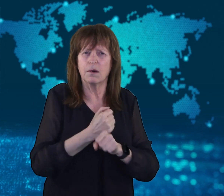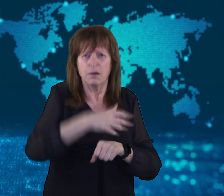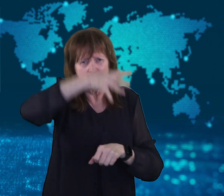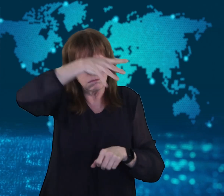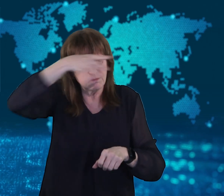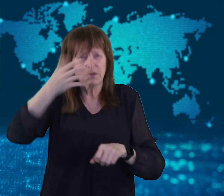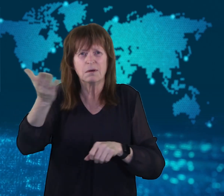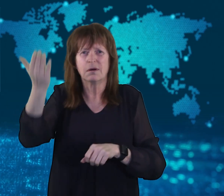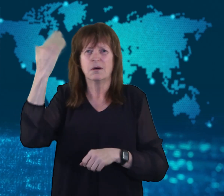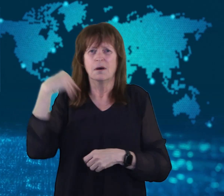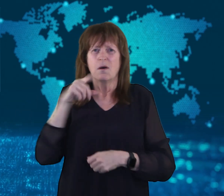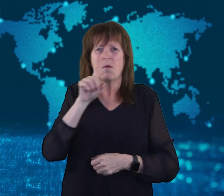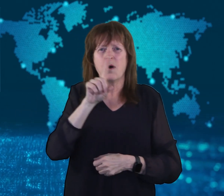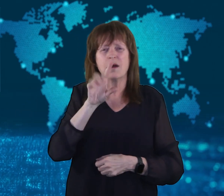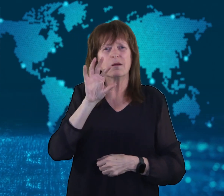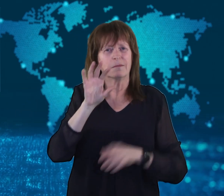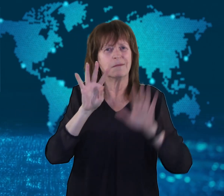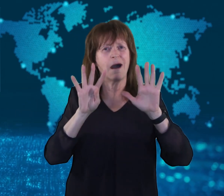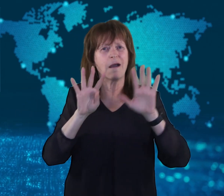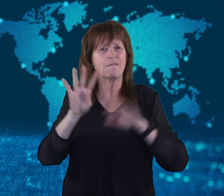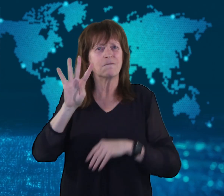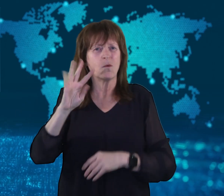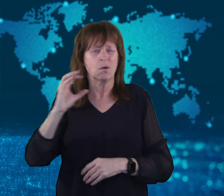in the early 1940's.